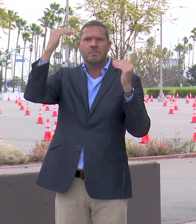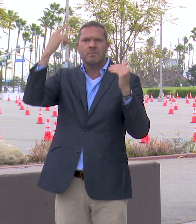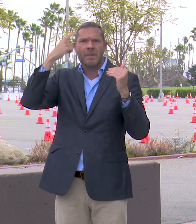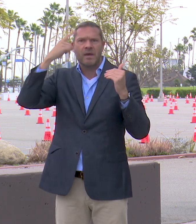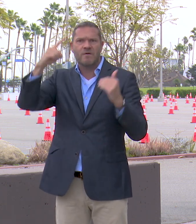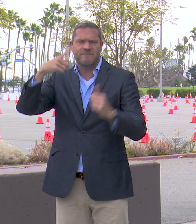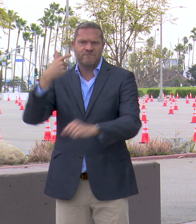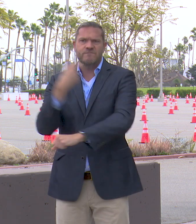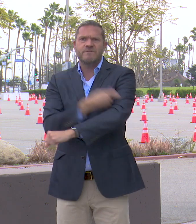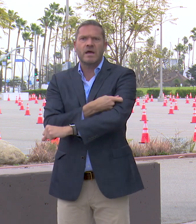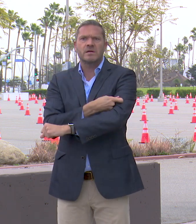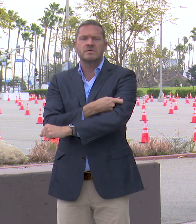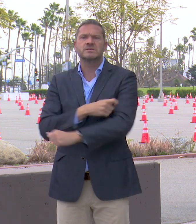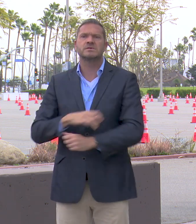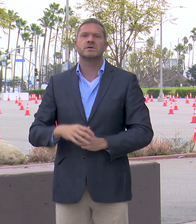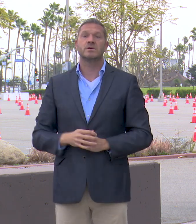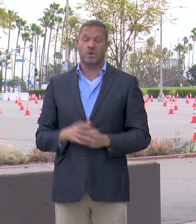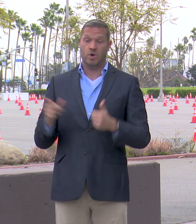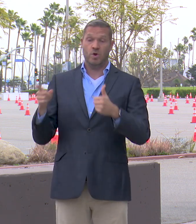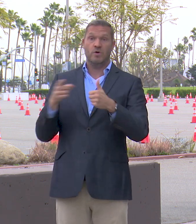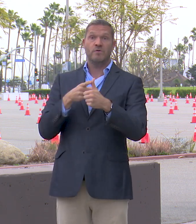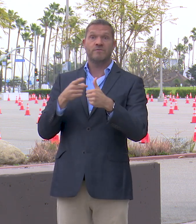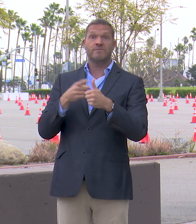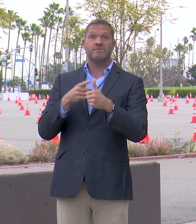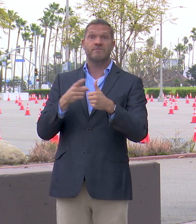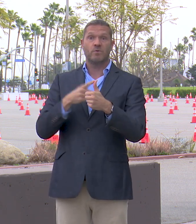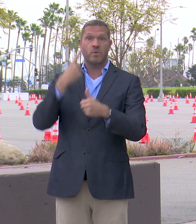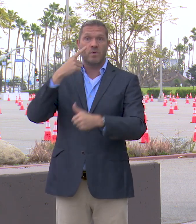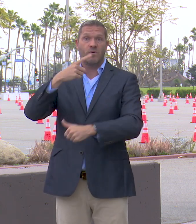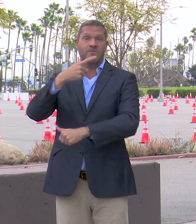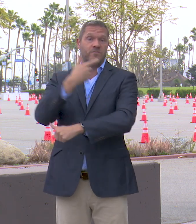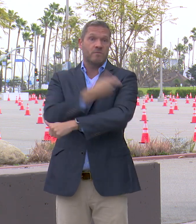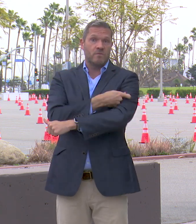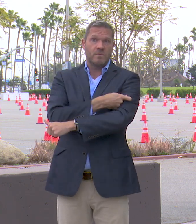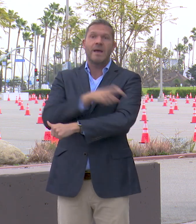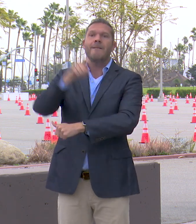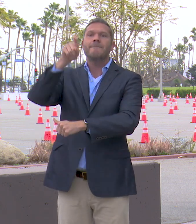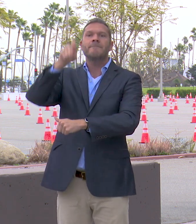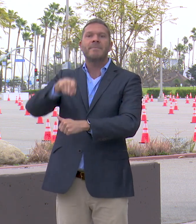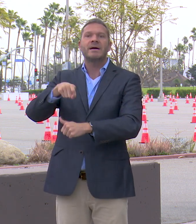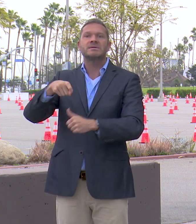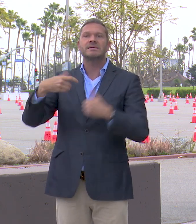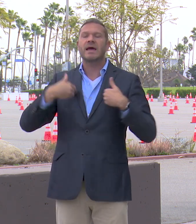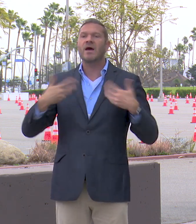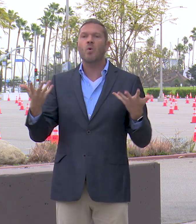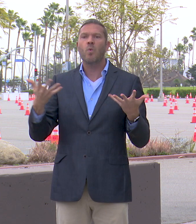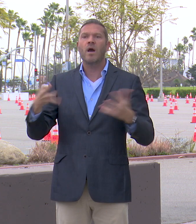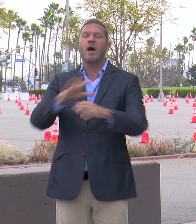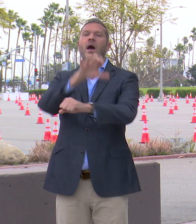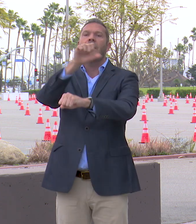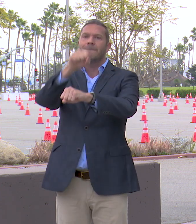First, to get the COVID-19 vaccine you'll need to make an appointment.